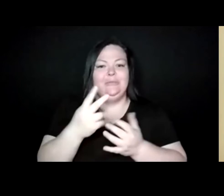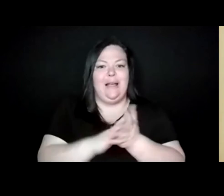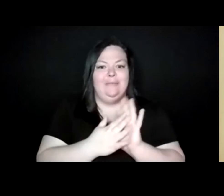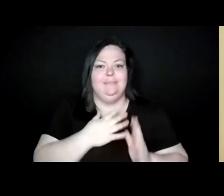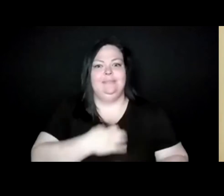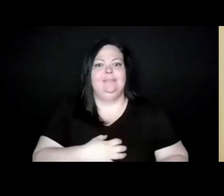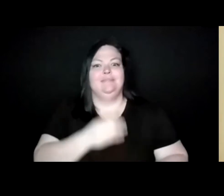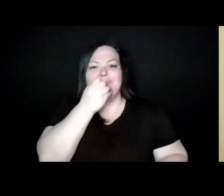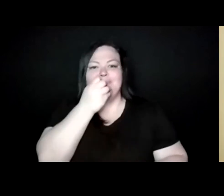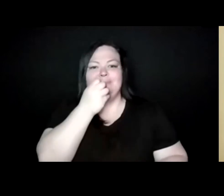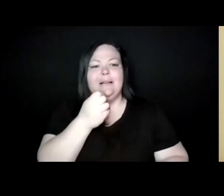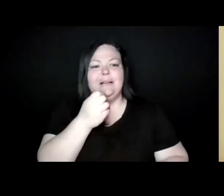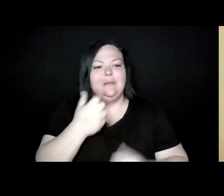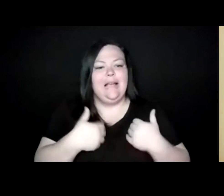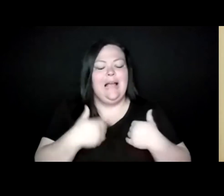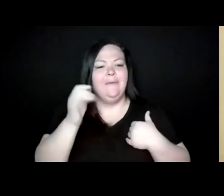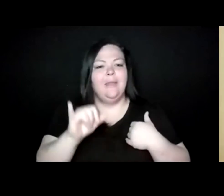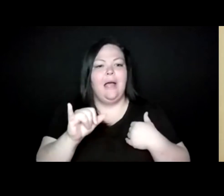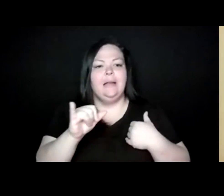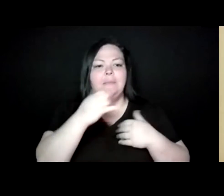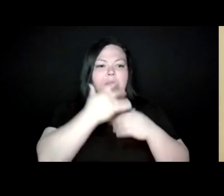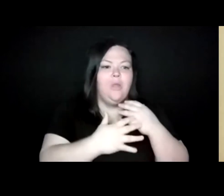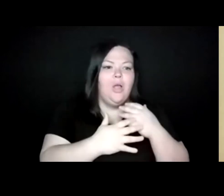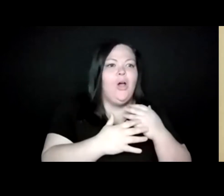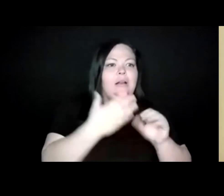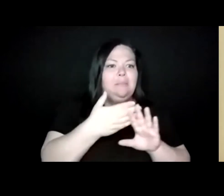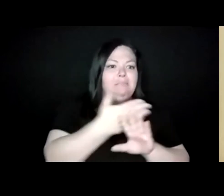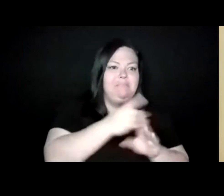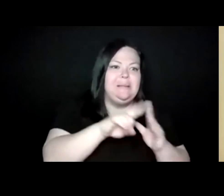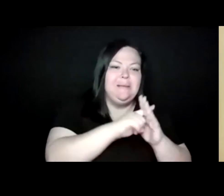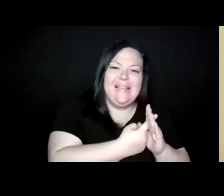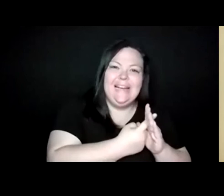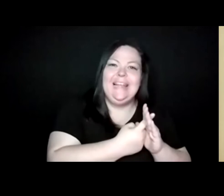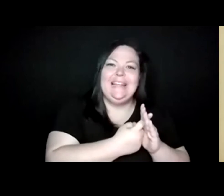um, and we have that that blood and mouths in the beginning, um, and maybe mouths could